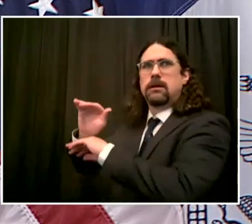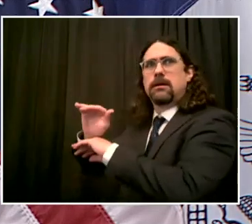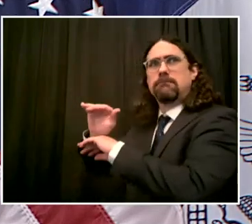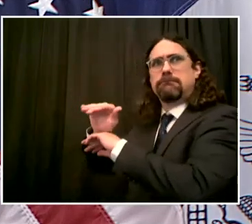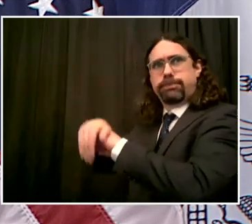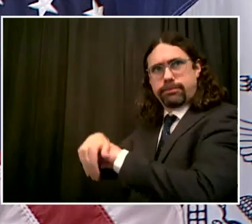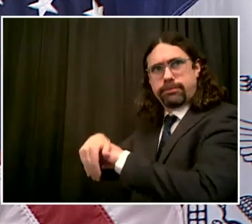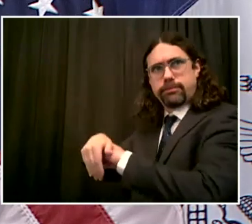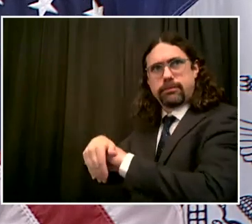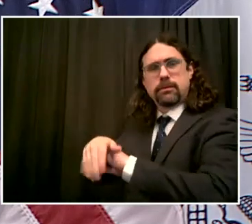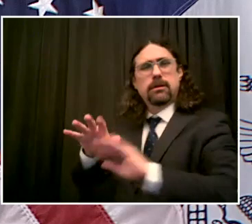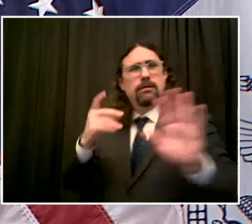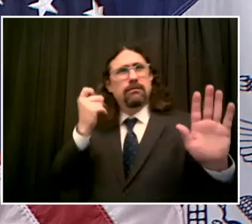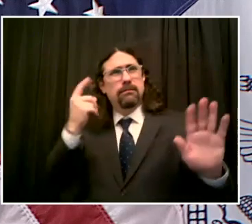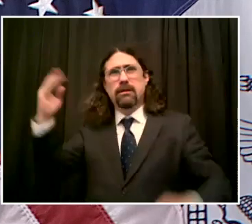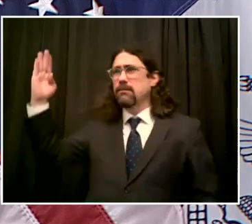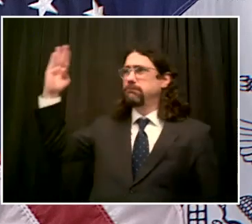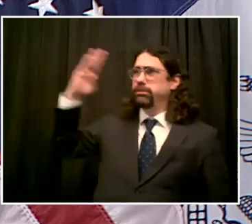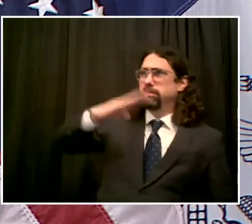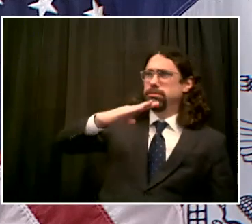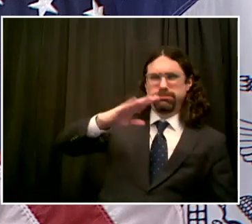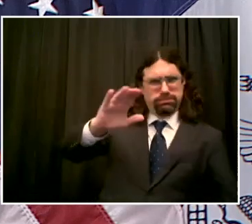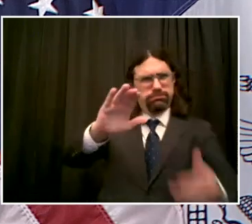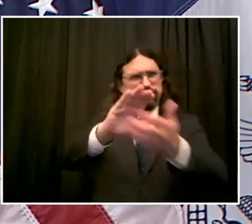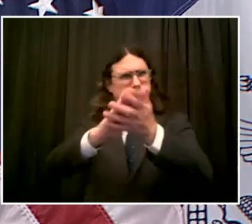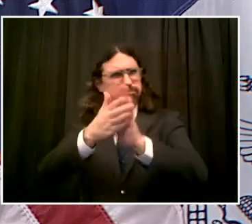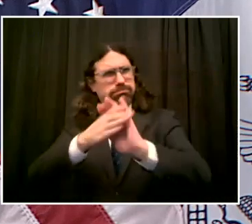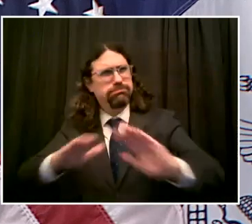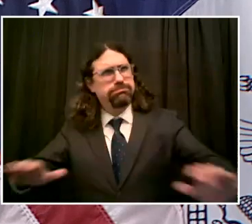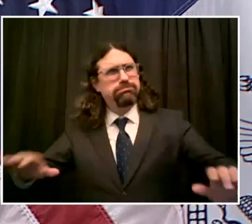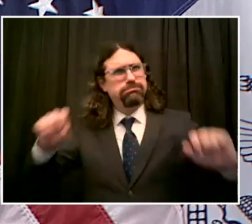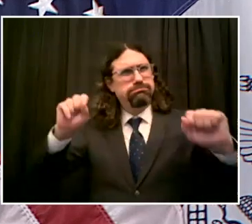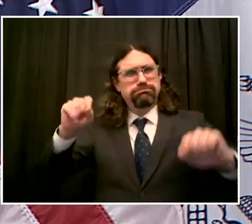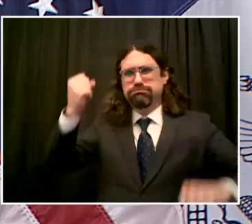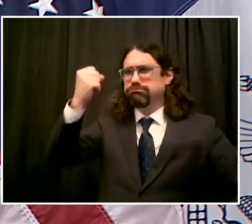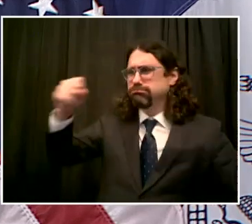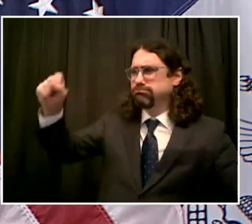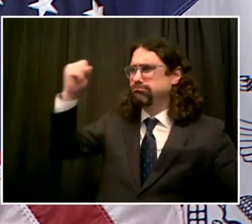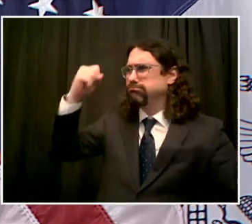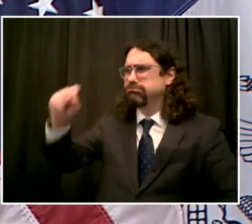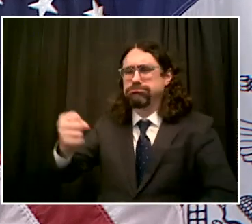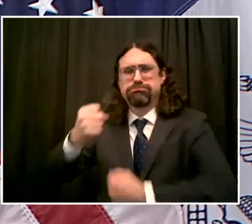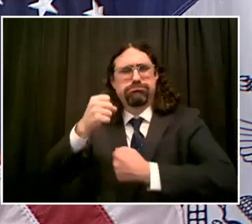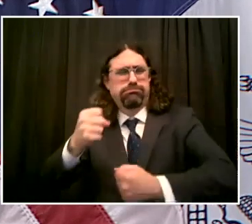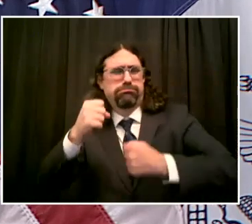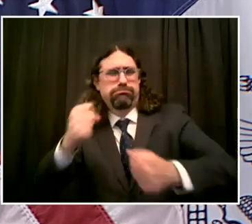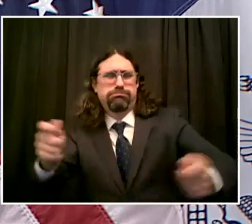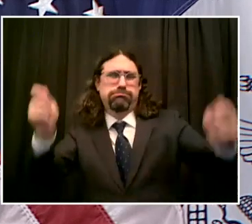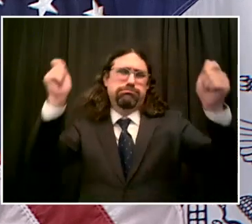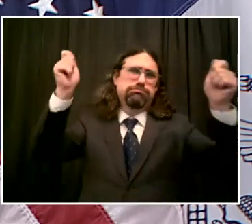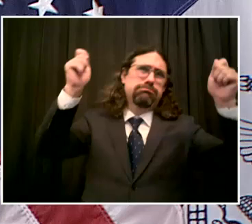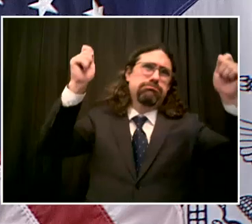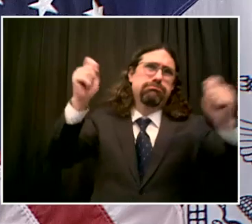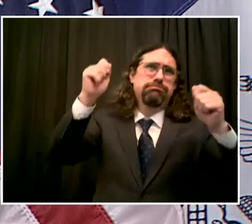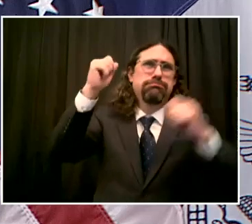YESTERDAY. DAY AND NIGHT. IN THE DAY THERE REWE PCEEAFUL PROTESTS. MOMENTS OF TENSION. THERE WERE SOME